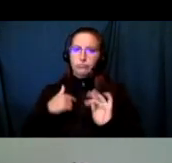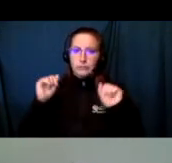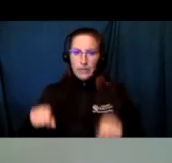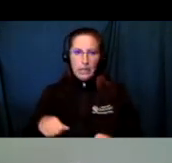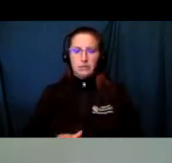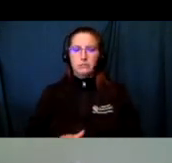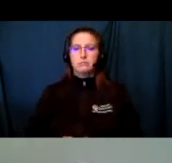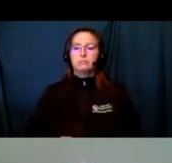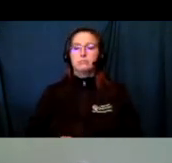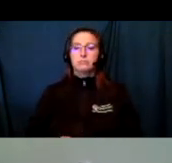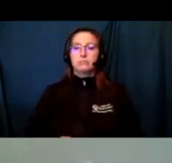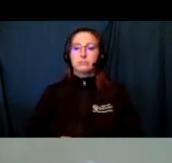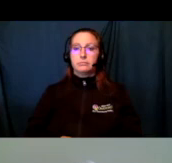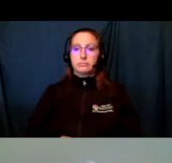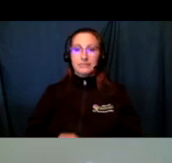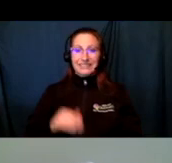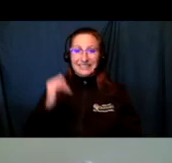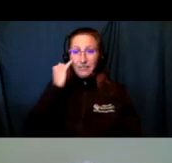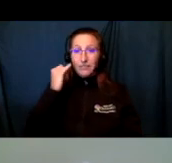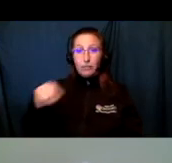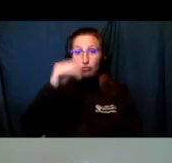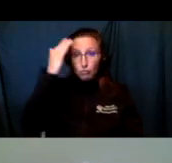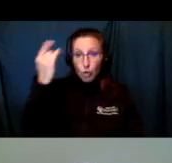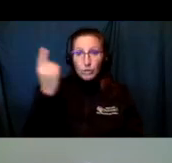have a need for early intervention consultation